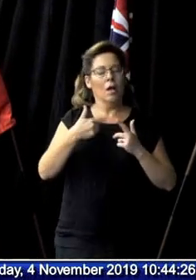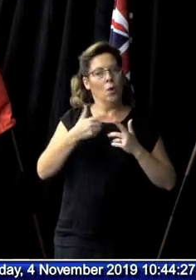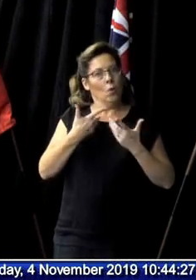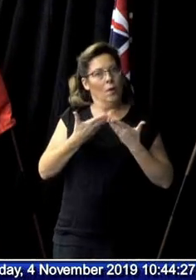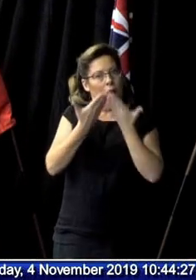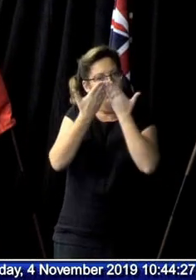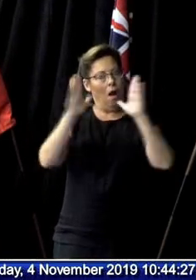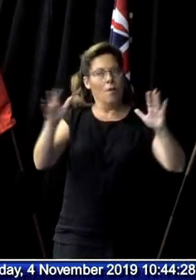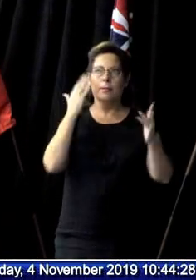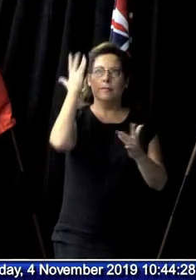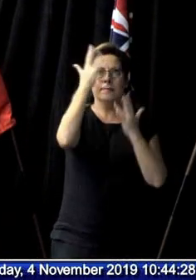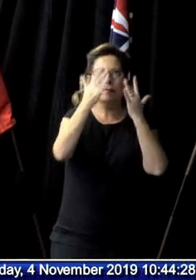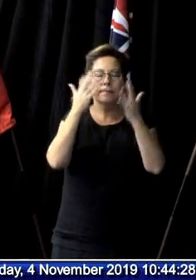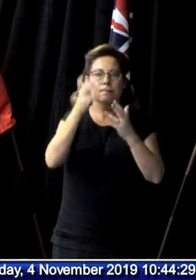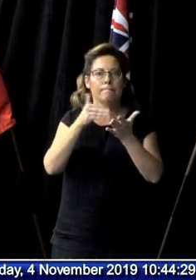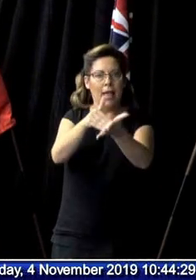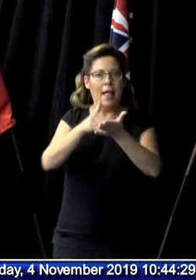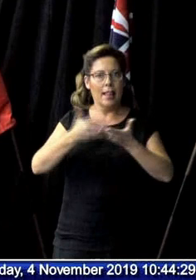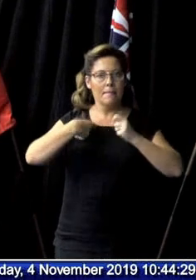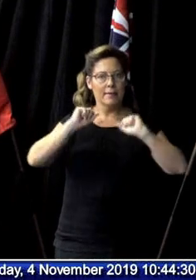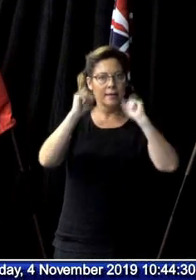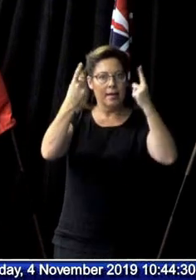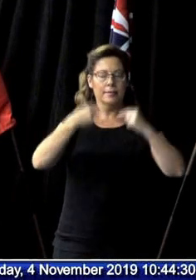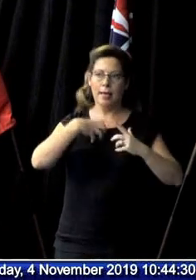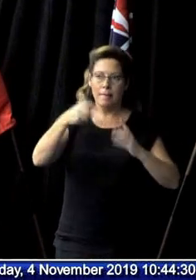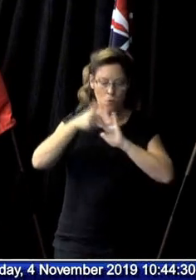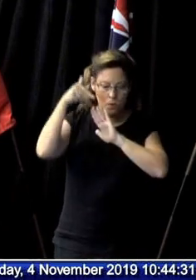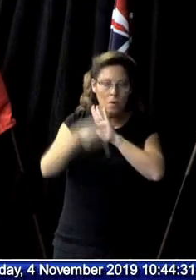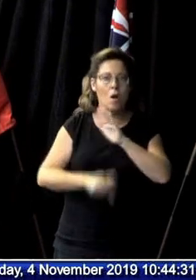to address and in respect of which submissions and personal stories